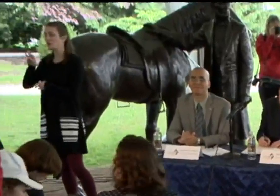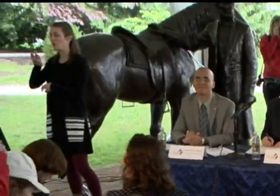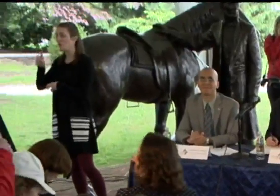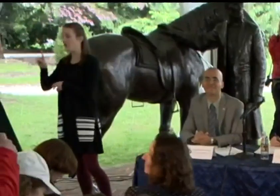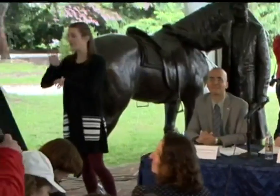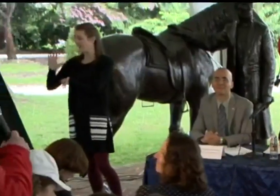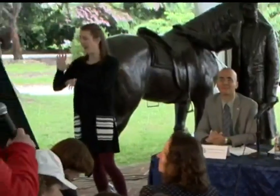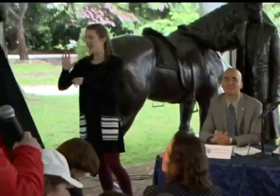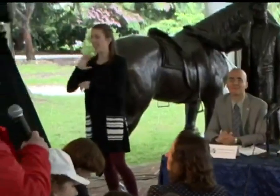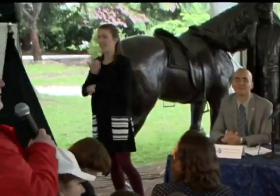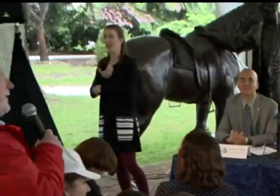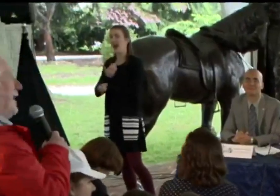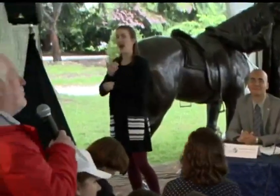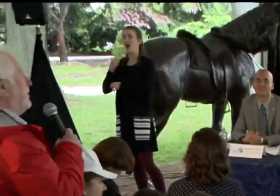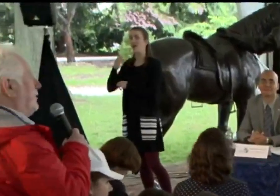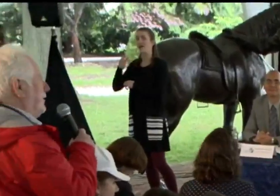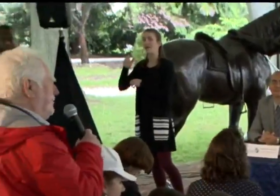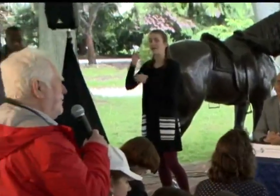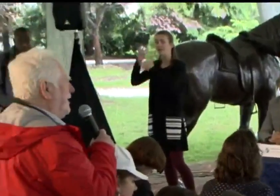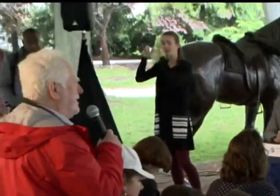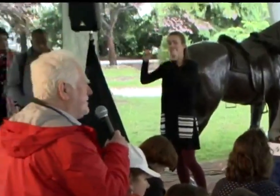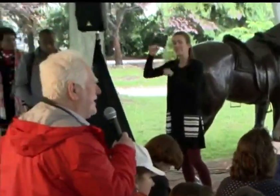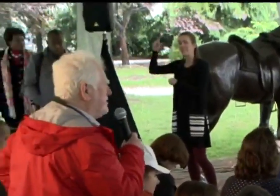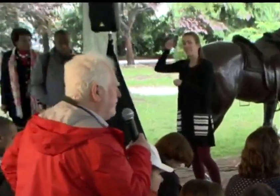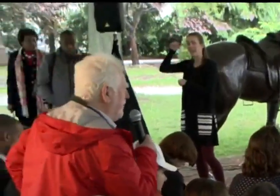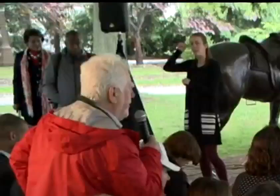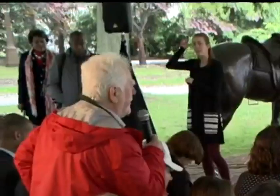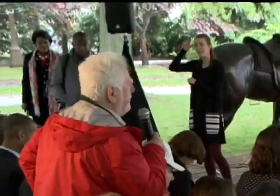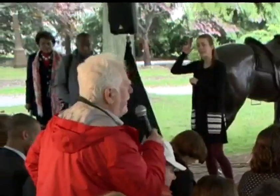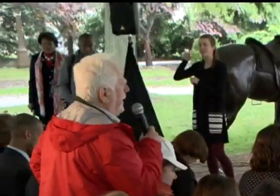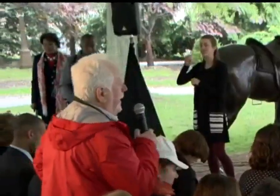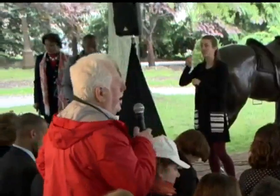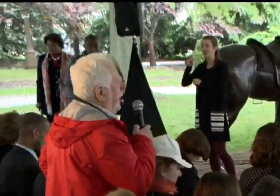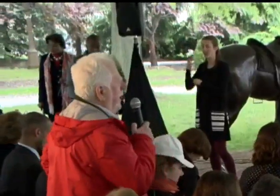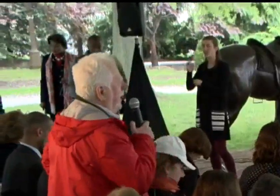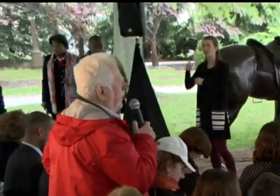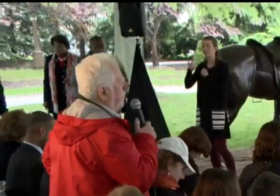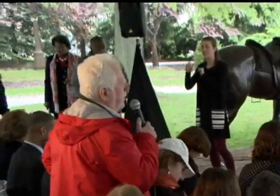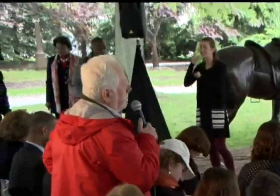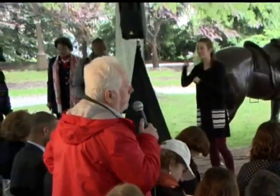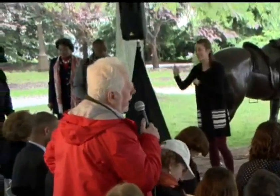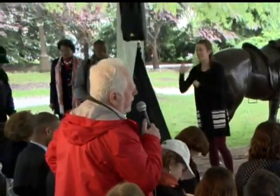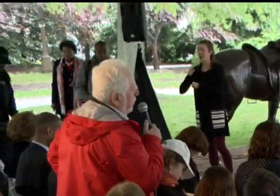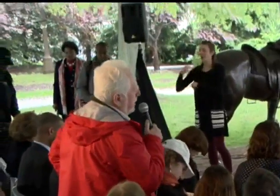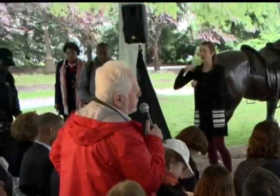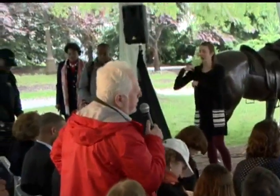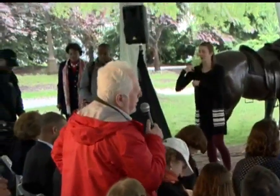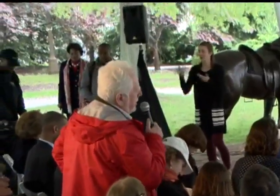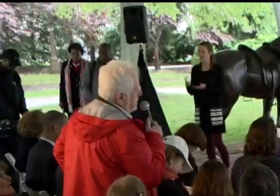YES, SIR, PLEASE STATE YOUR NAME. MY NAME IS PHILLIP BLAIR AND WELCOME TO WARD 5 AND THE